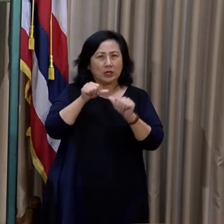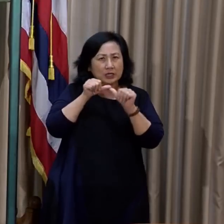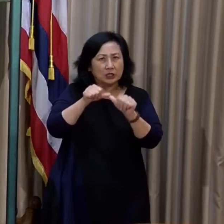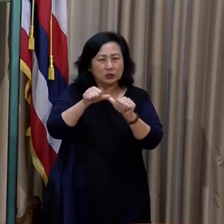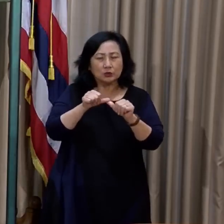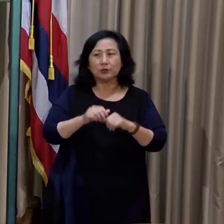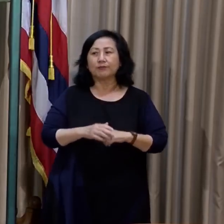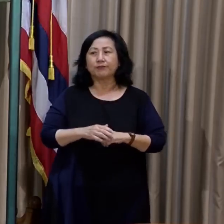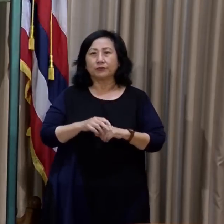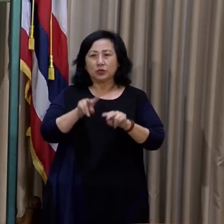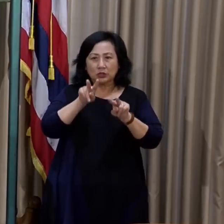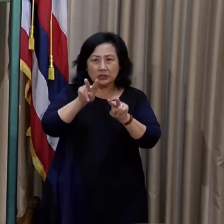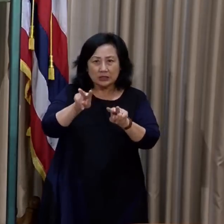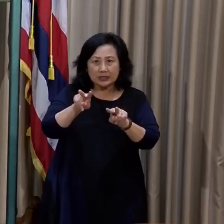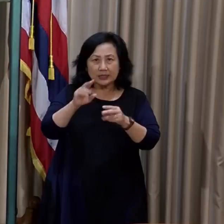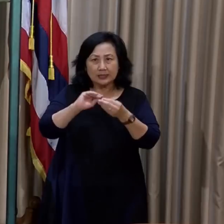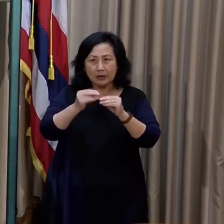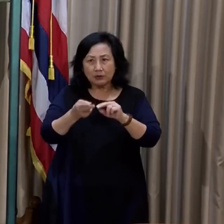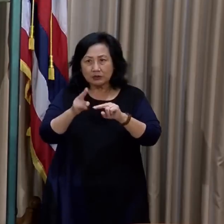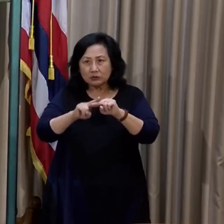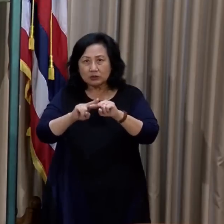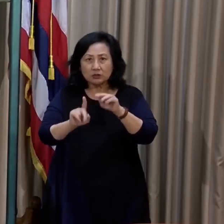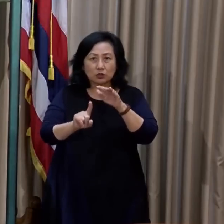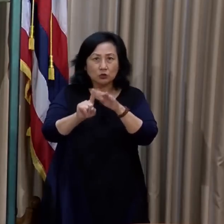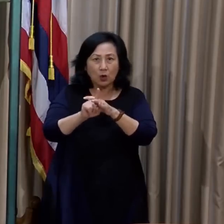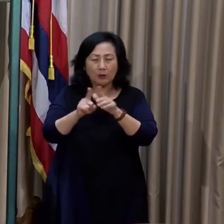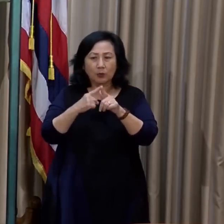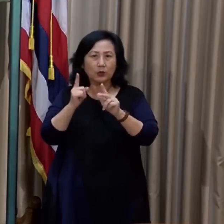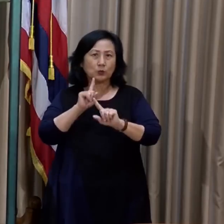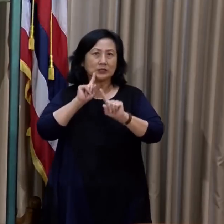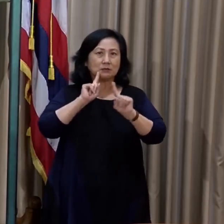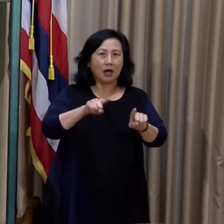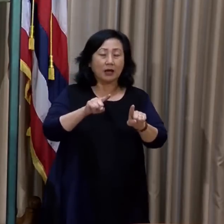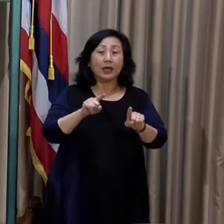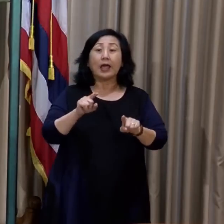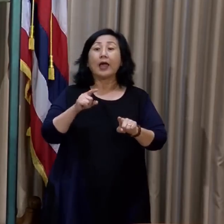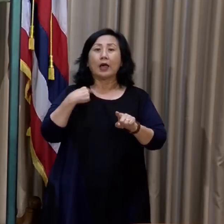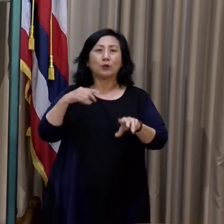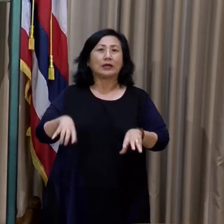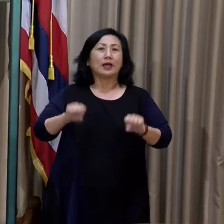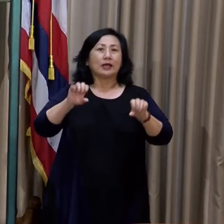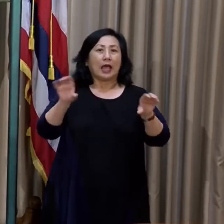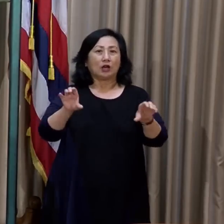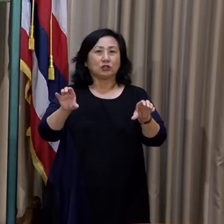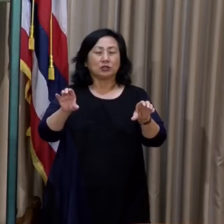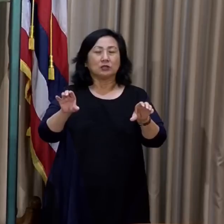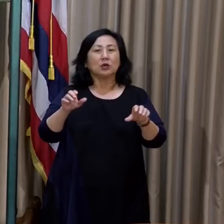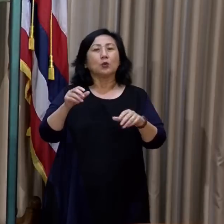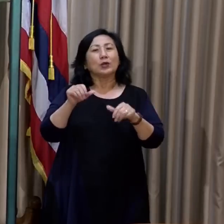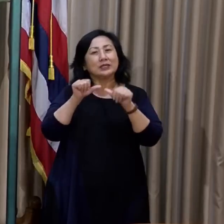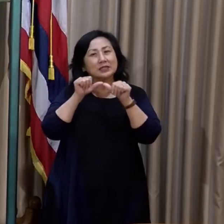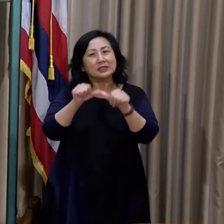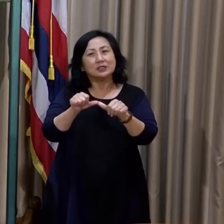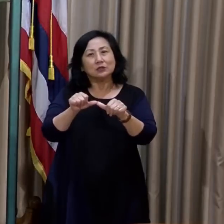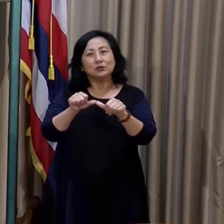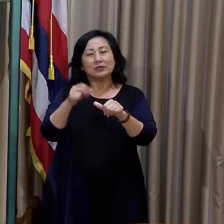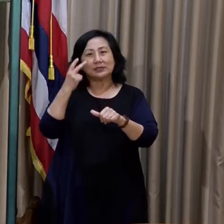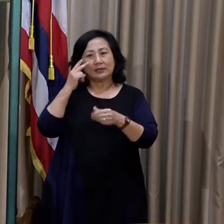BE A CONCERN FOR ANYONE ACROSS THE STATE. WE CONTINUE TO RESPOND TO THE